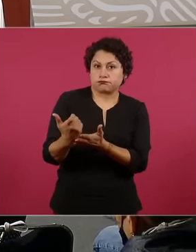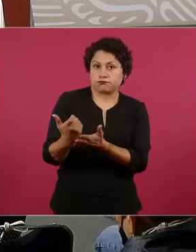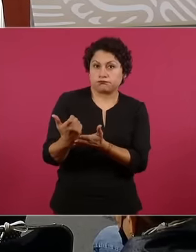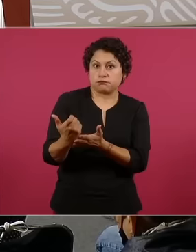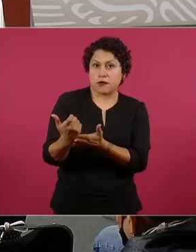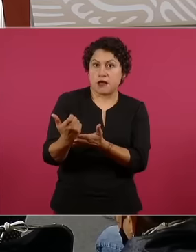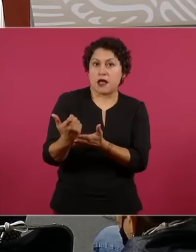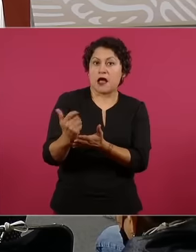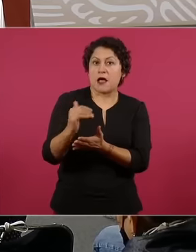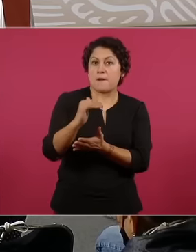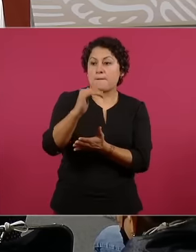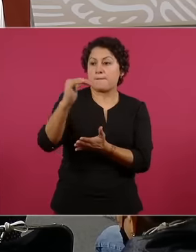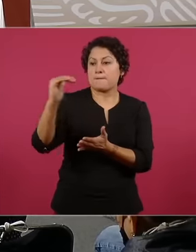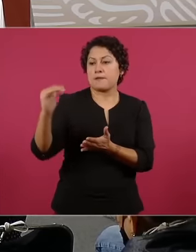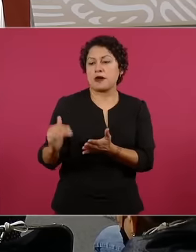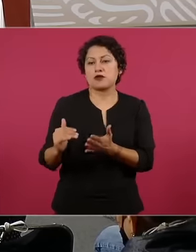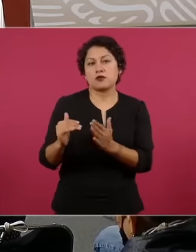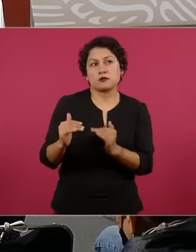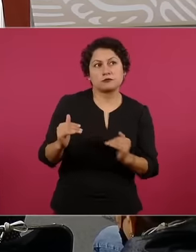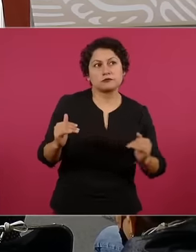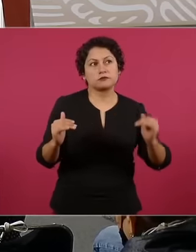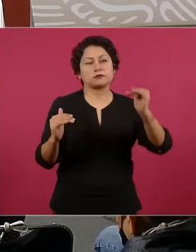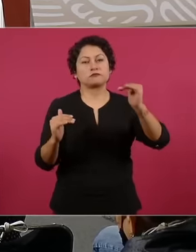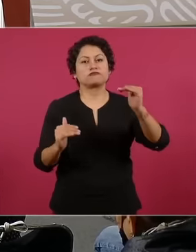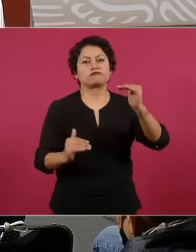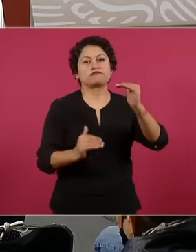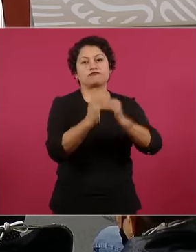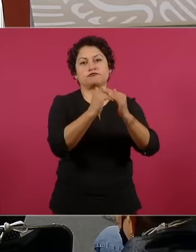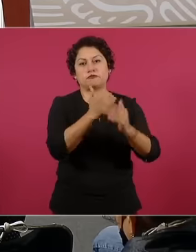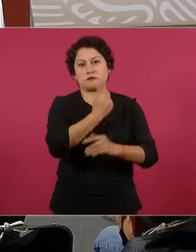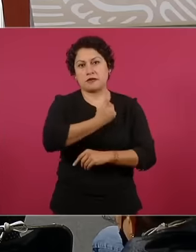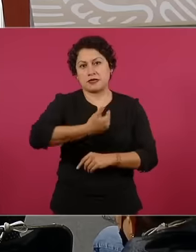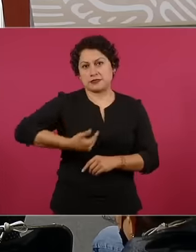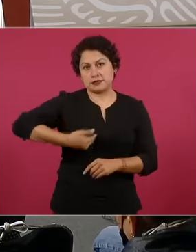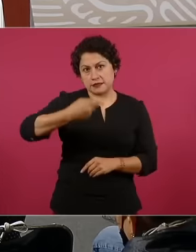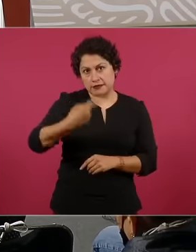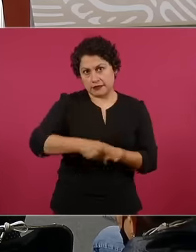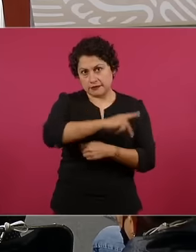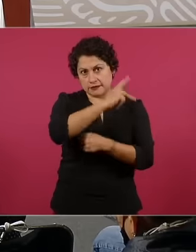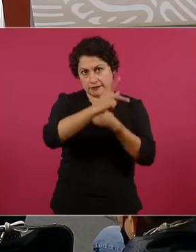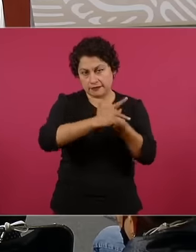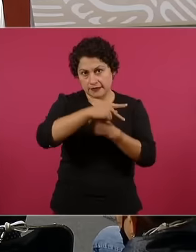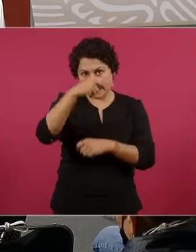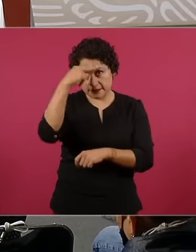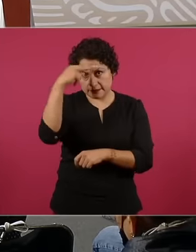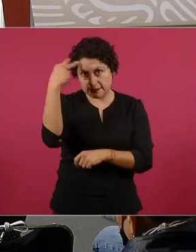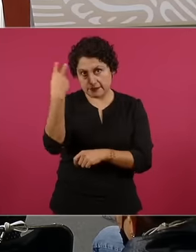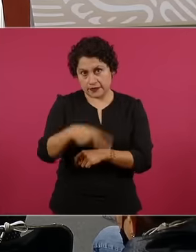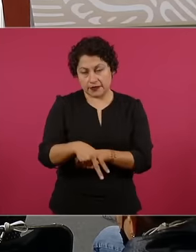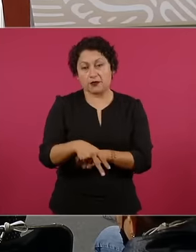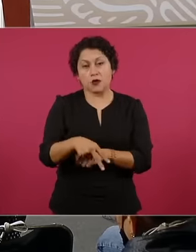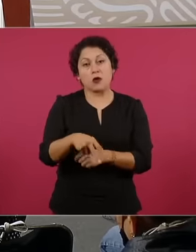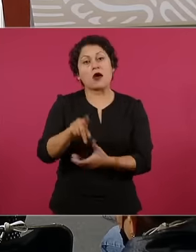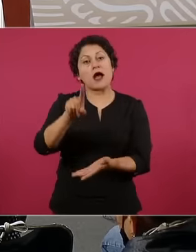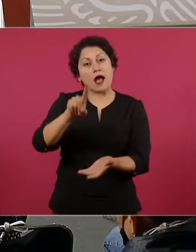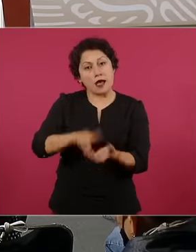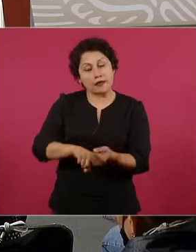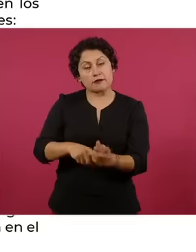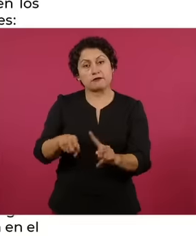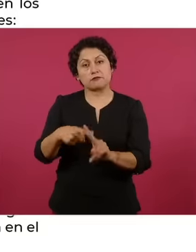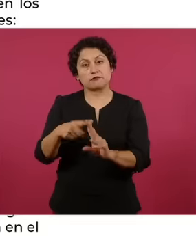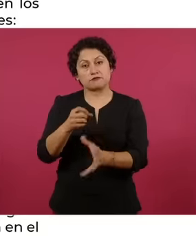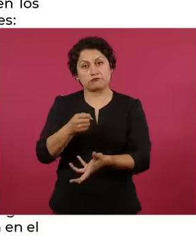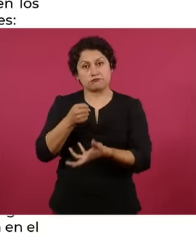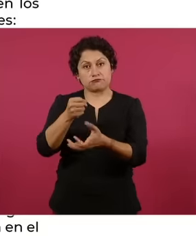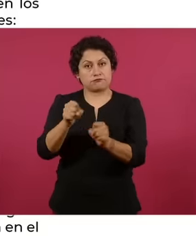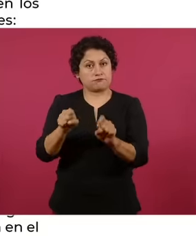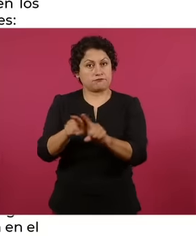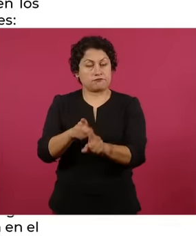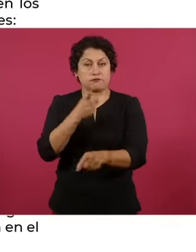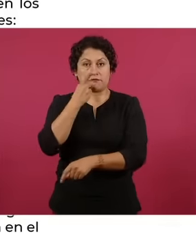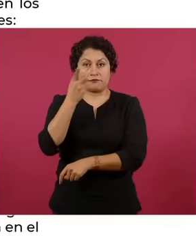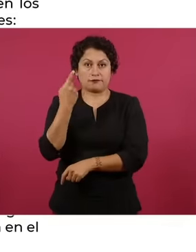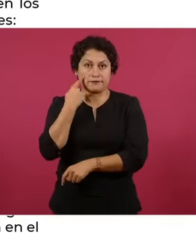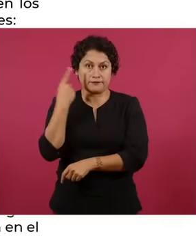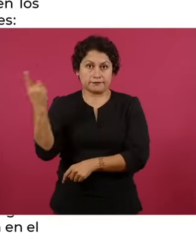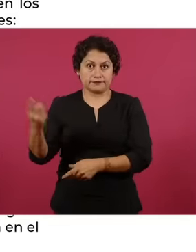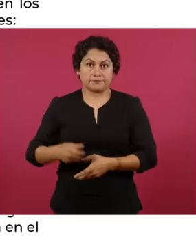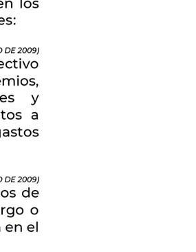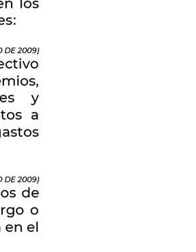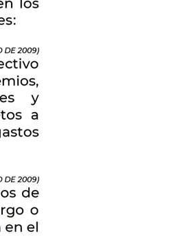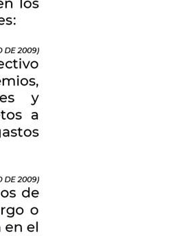for the President of the Republic in the corresponding budget